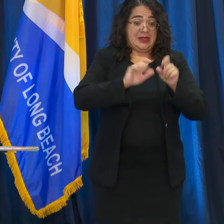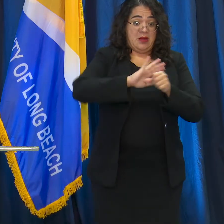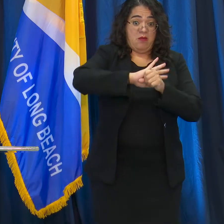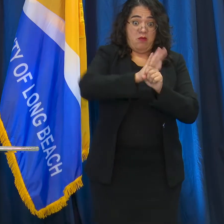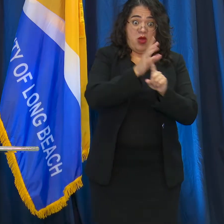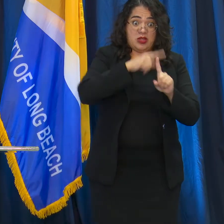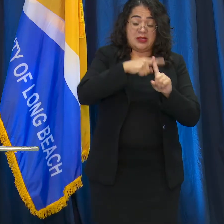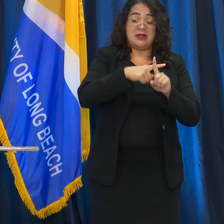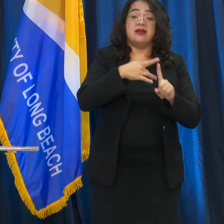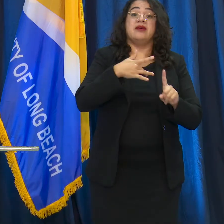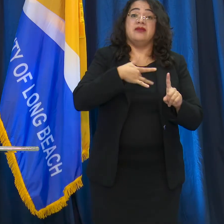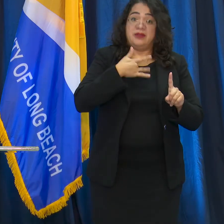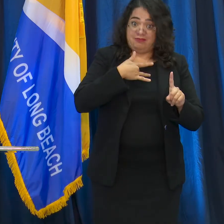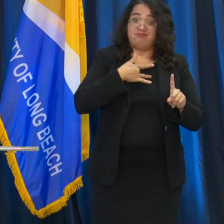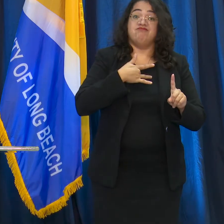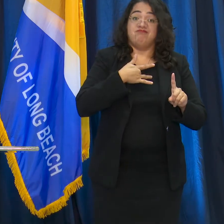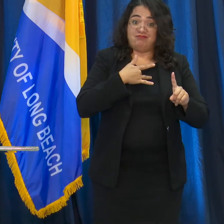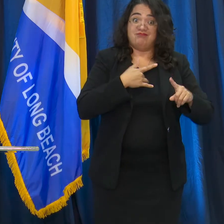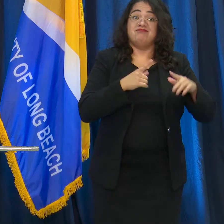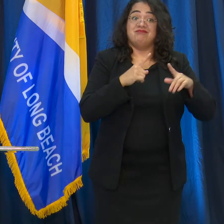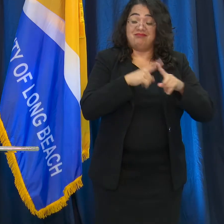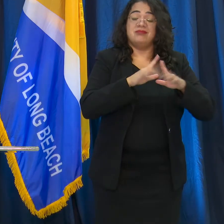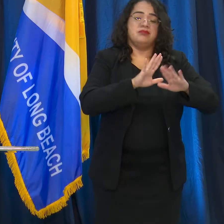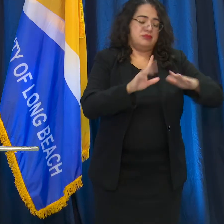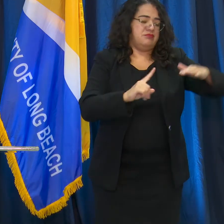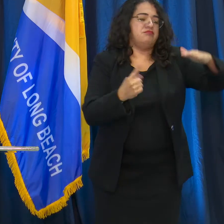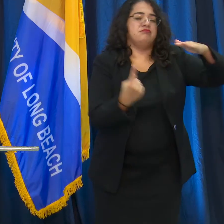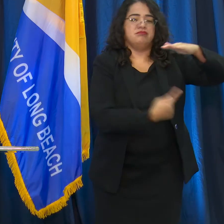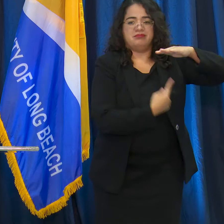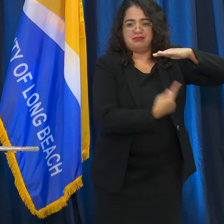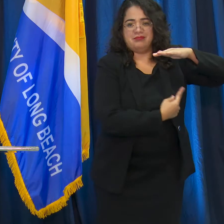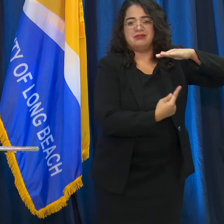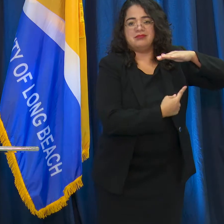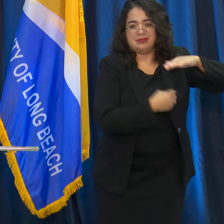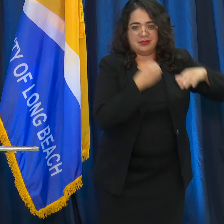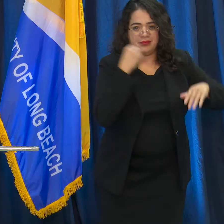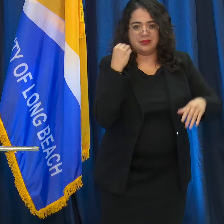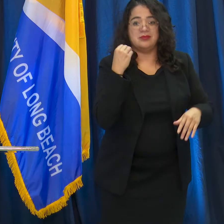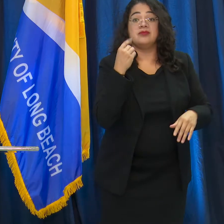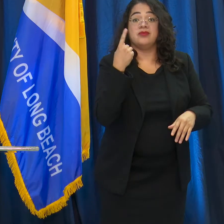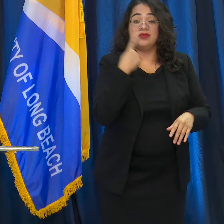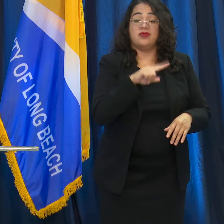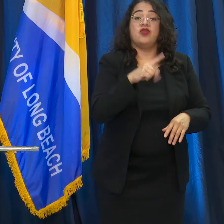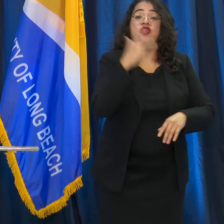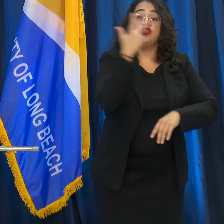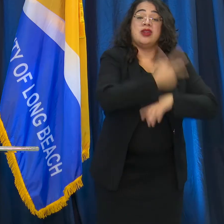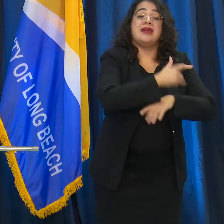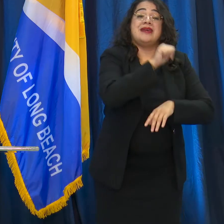self-isolate for at least 10 days after symptoms first appear and at least three of those days have to be fever-free